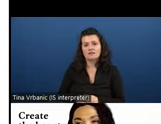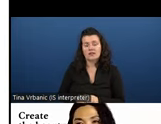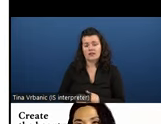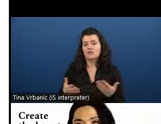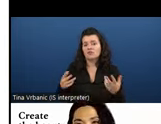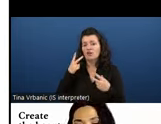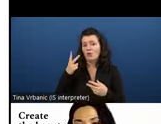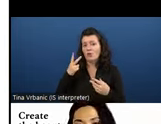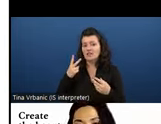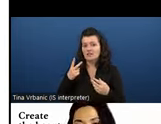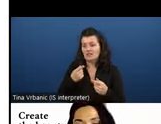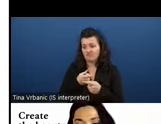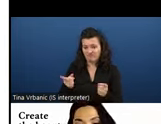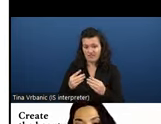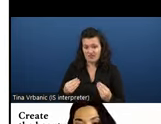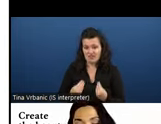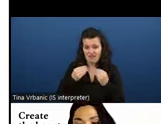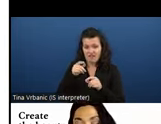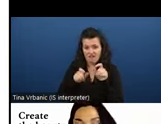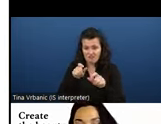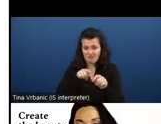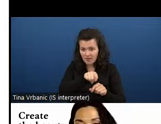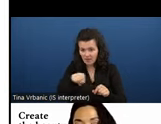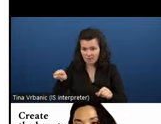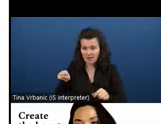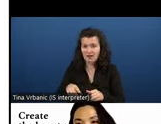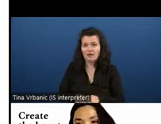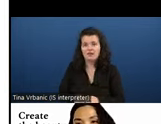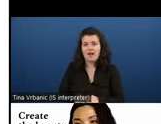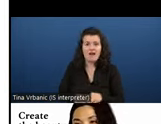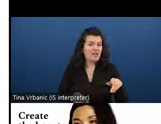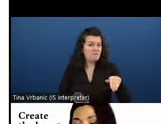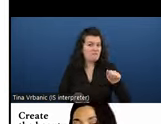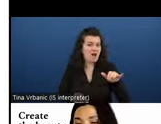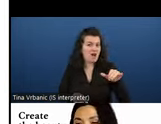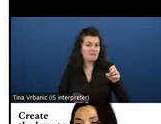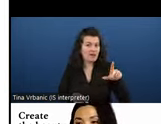in being quite a young and dynamic youth brand has been doing a lot of campus initiatives